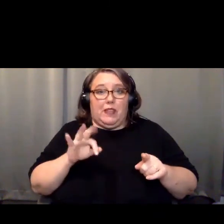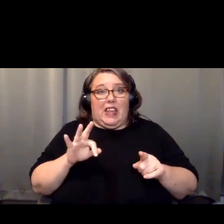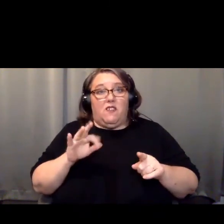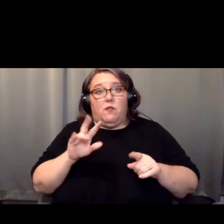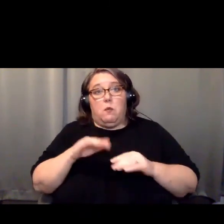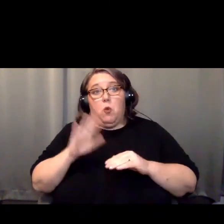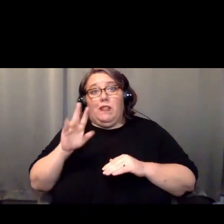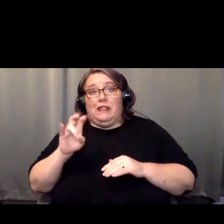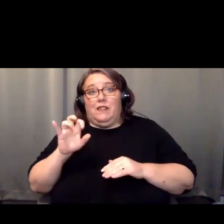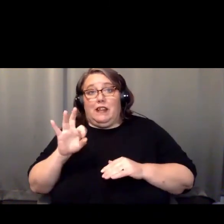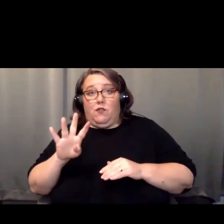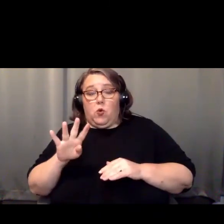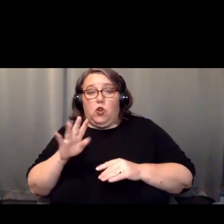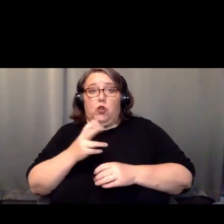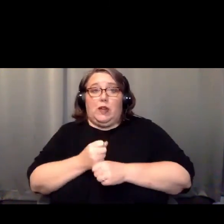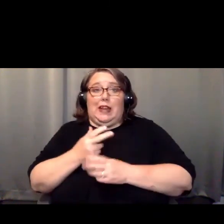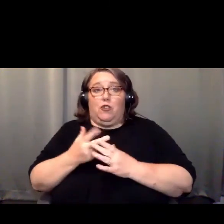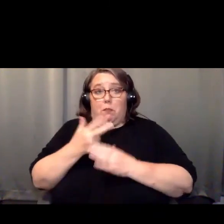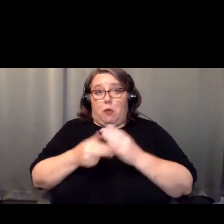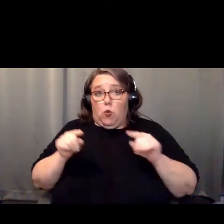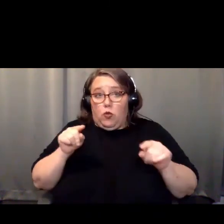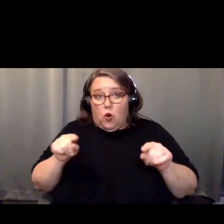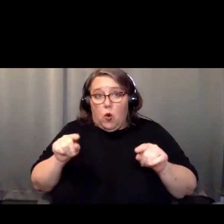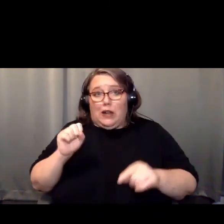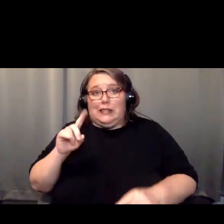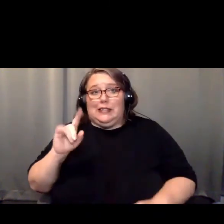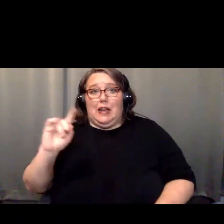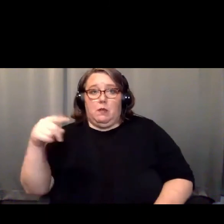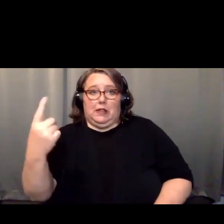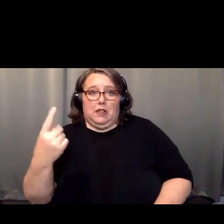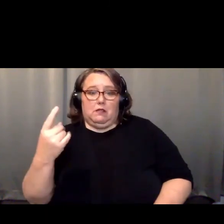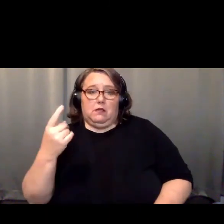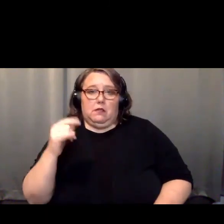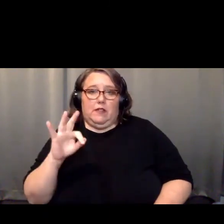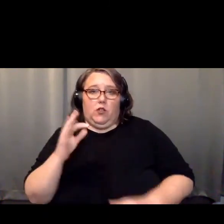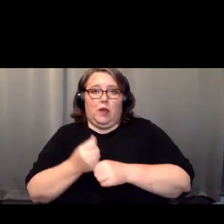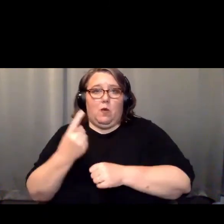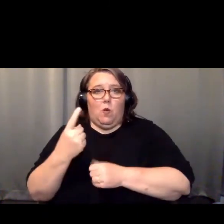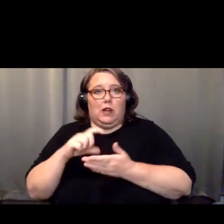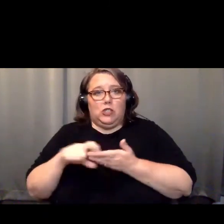then either you get both SSI and SSSDI or SSDI by itself, depending on if you get one or two checks.